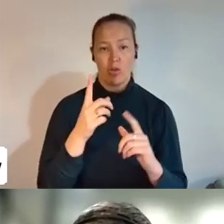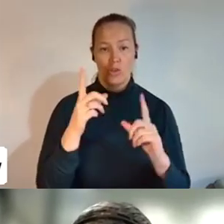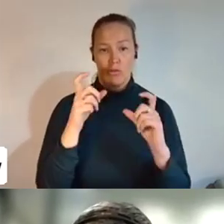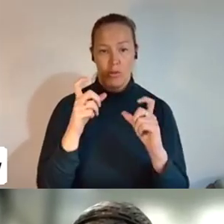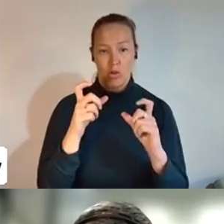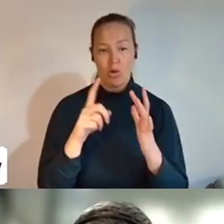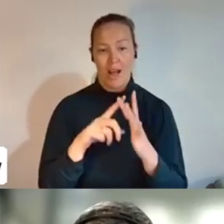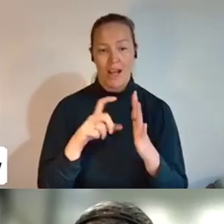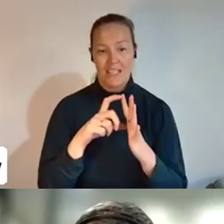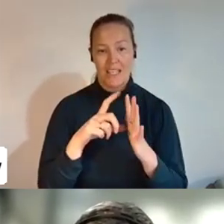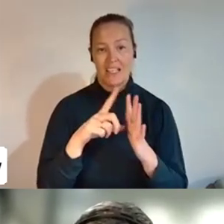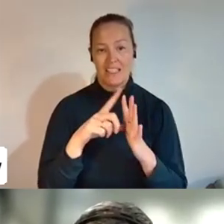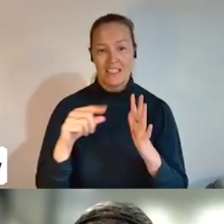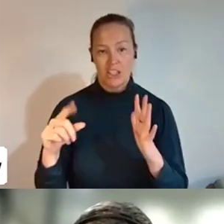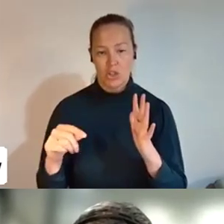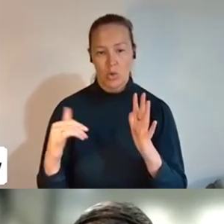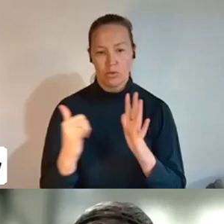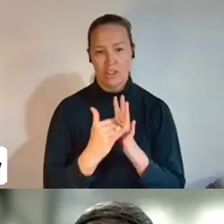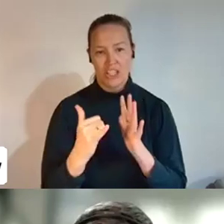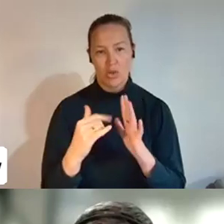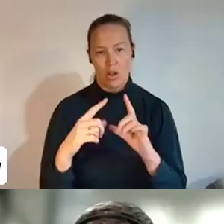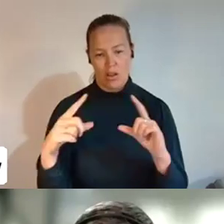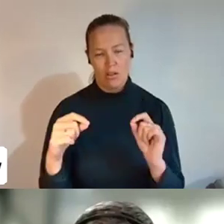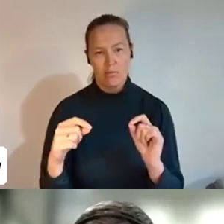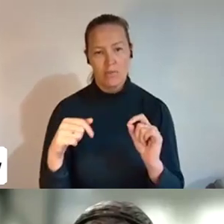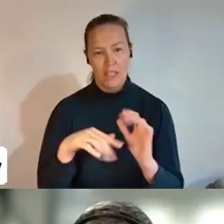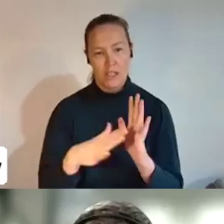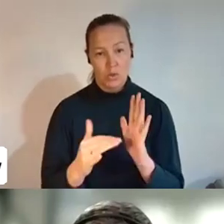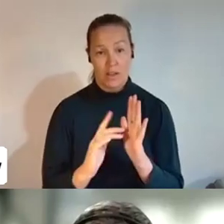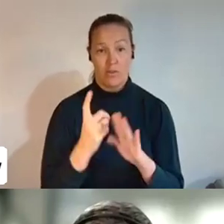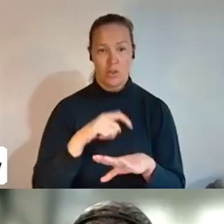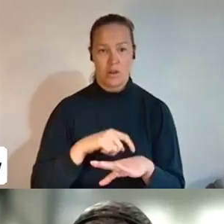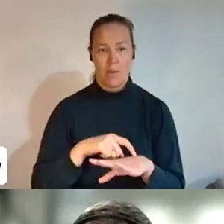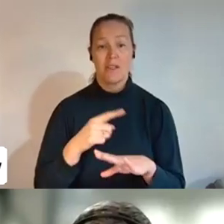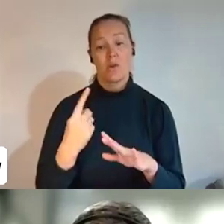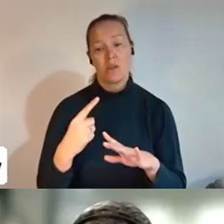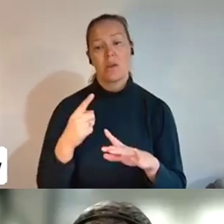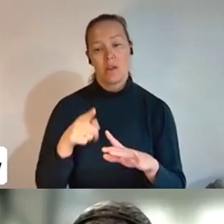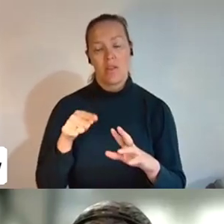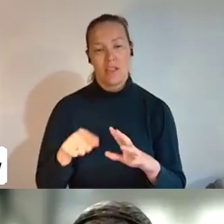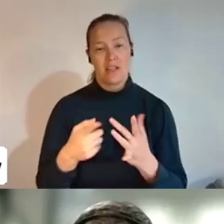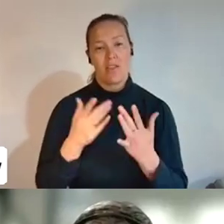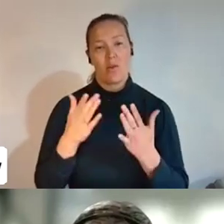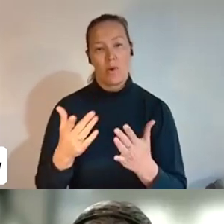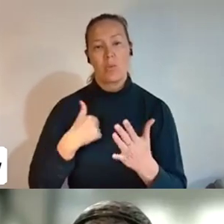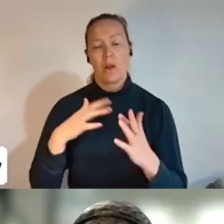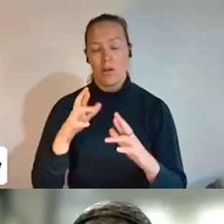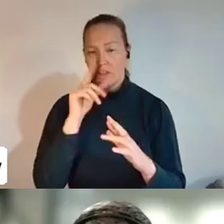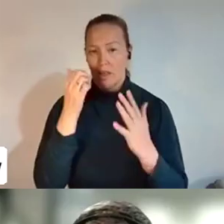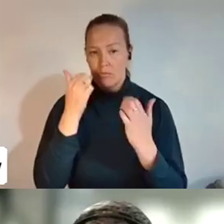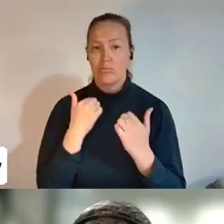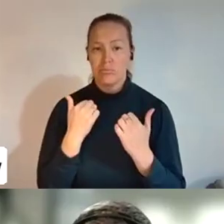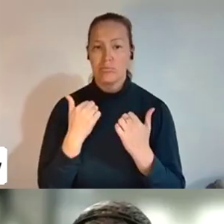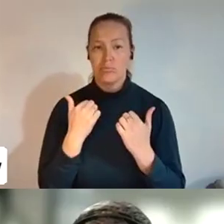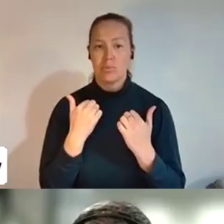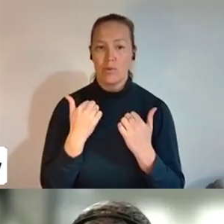New Zealand. Another method that we can hopefully prove in more in a larger variety of ways,